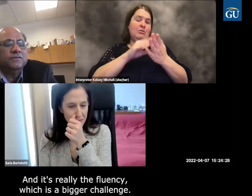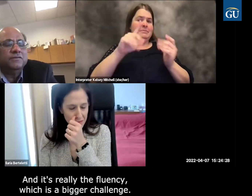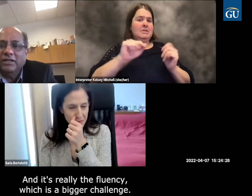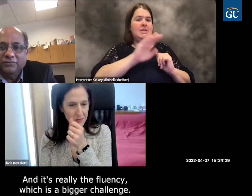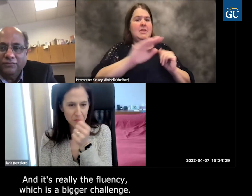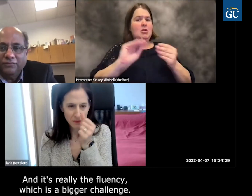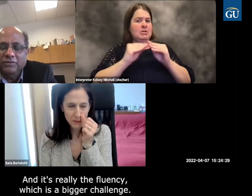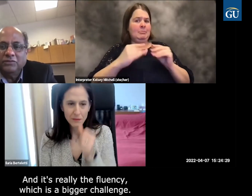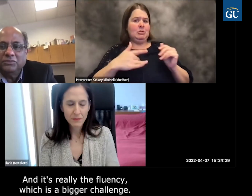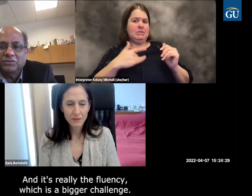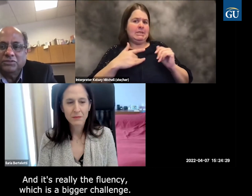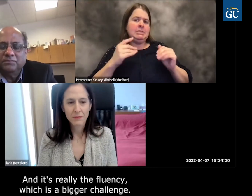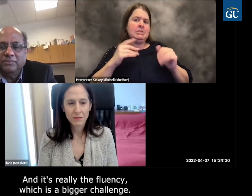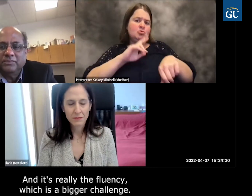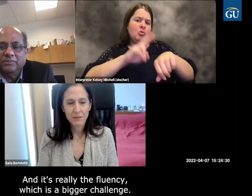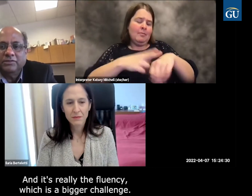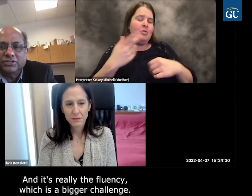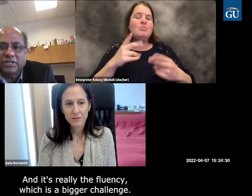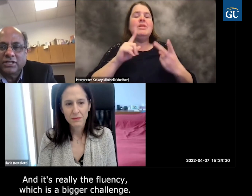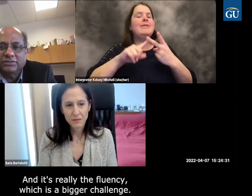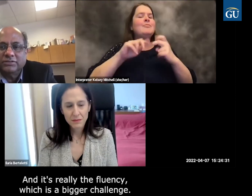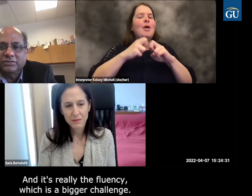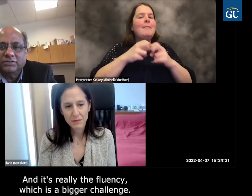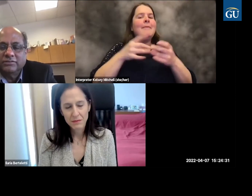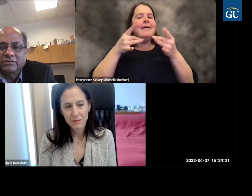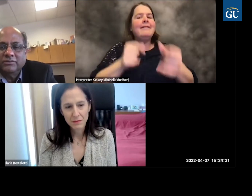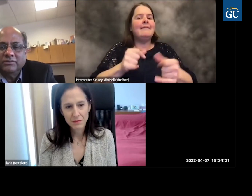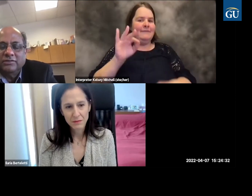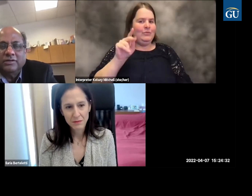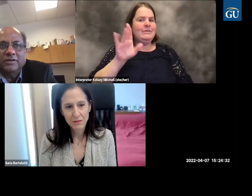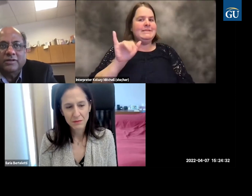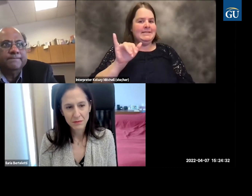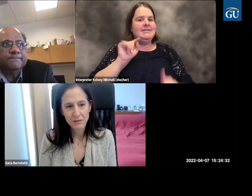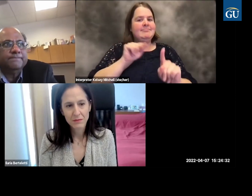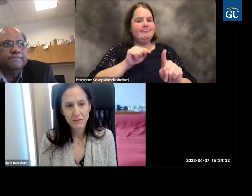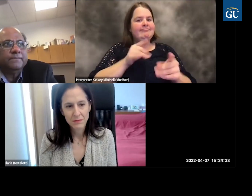and it's really the fluency which is a bigger challenge